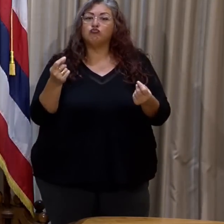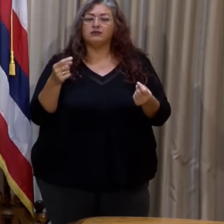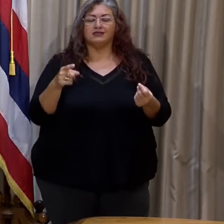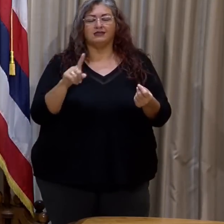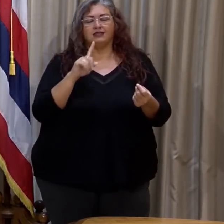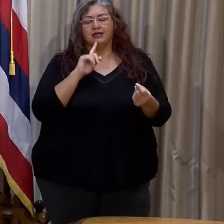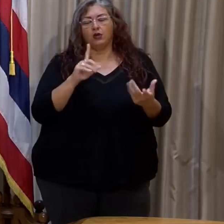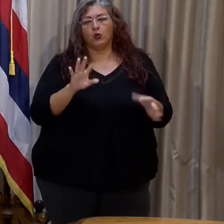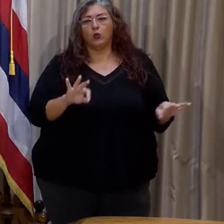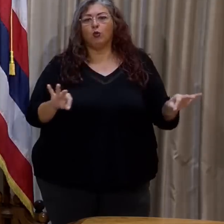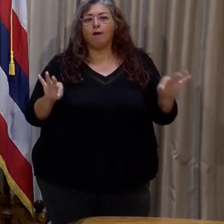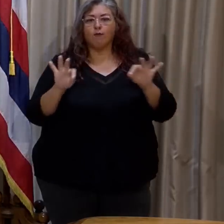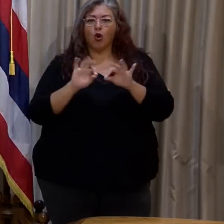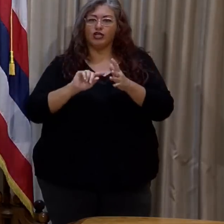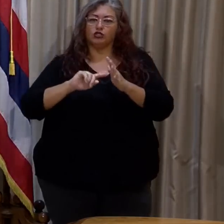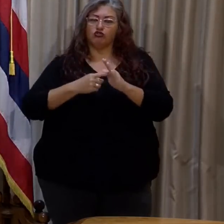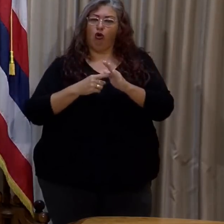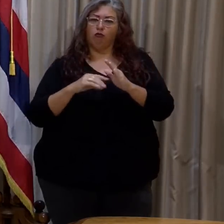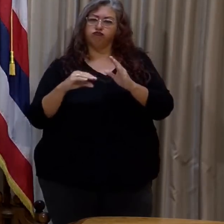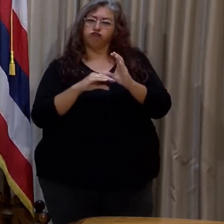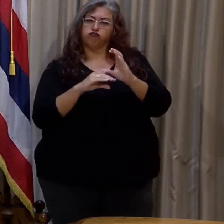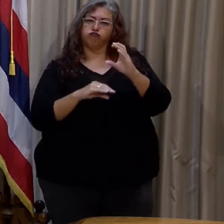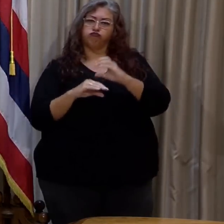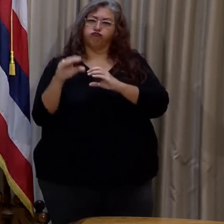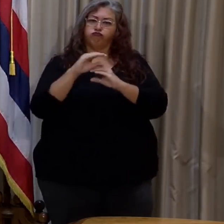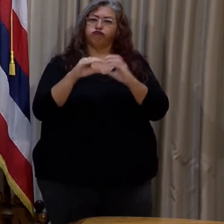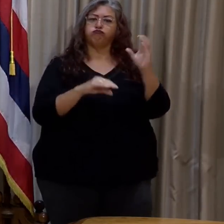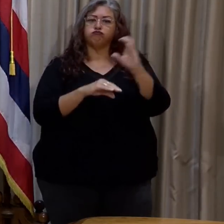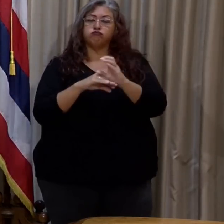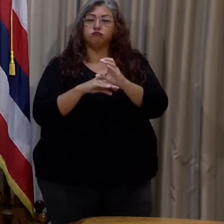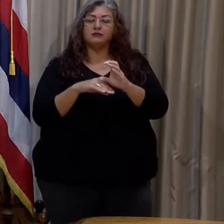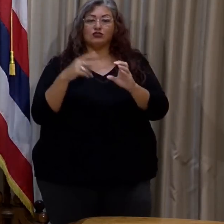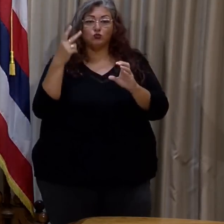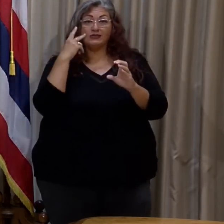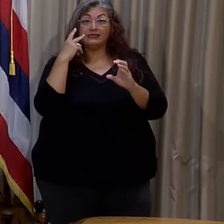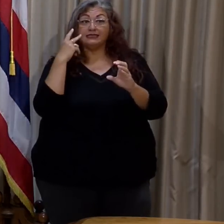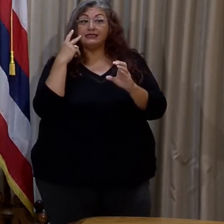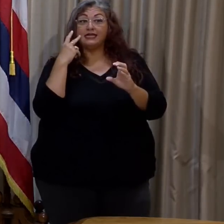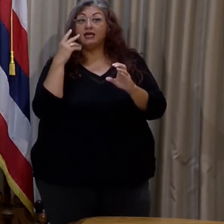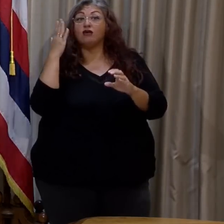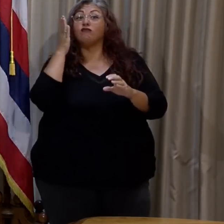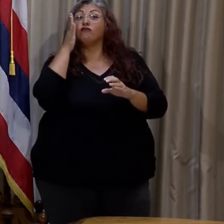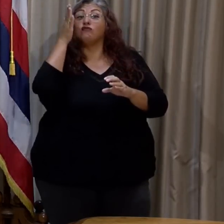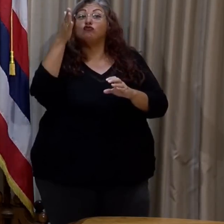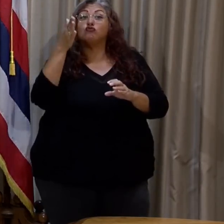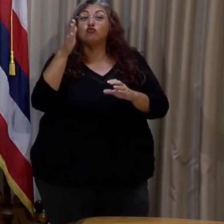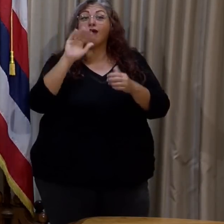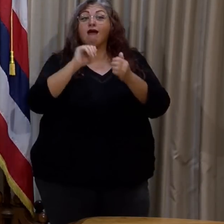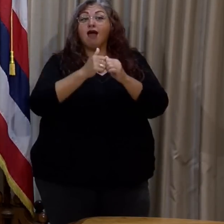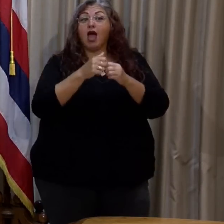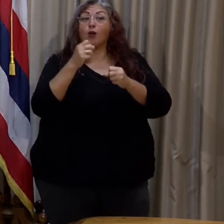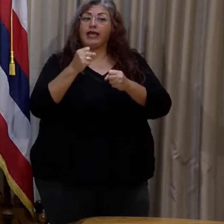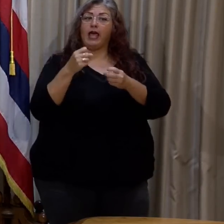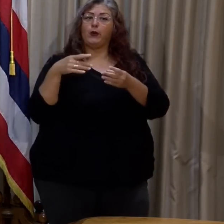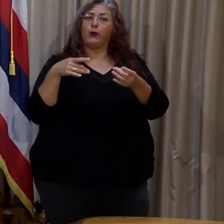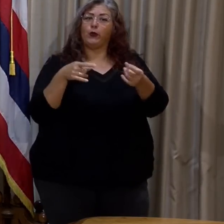AIRPORT. THIS PROCESS IS GOING TO BE AN IMPORTANT BUILDING BLOCK.